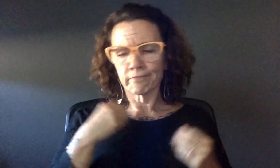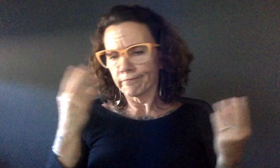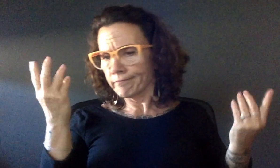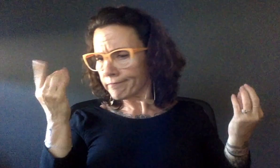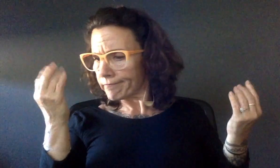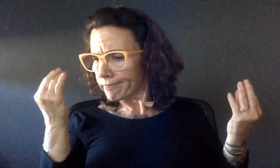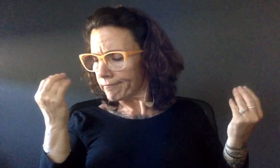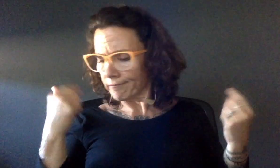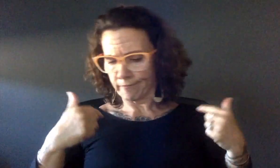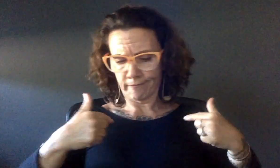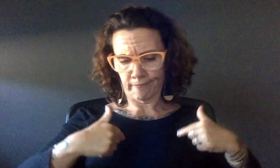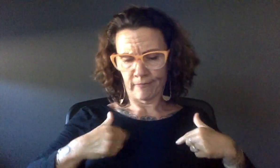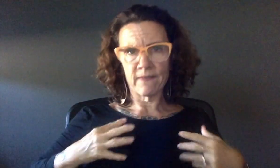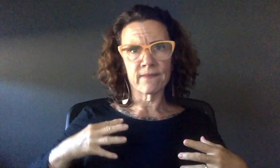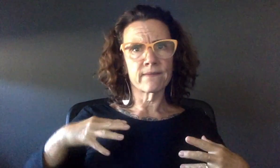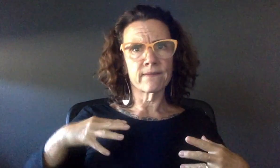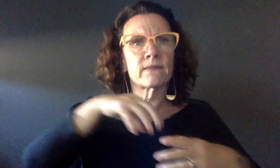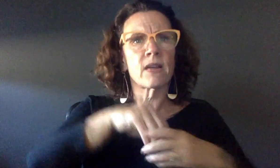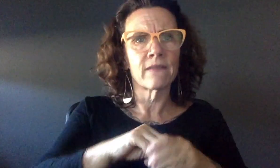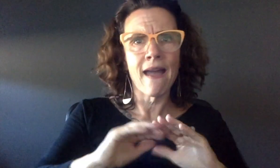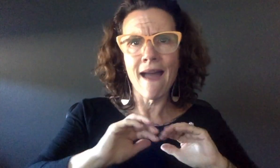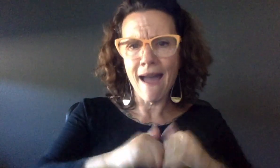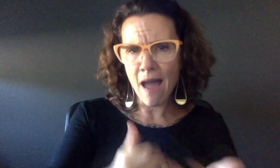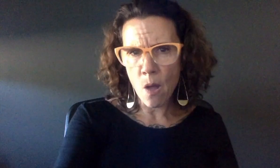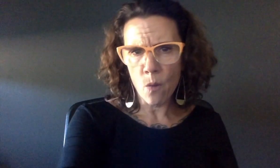Inquire about where your body can be most useful in